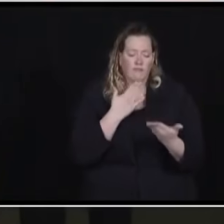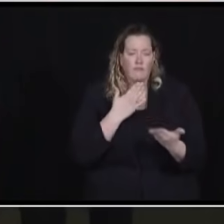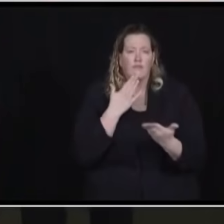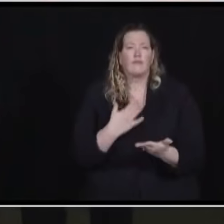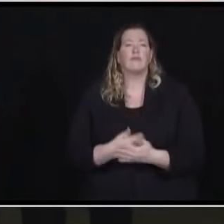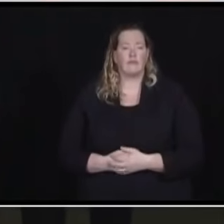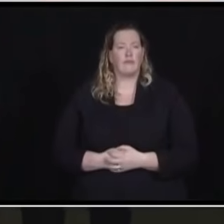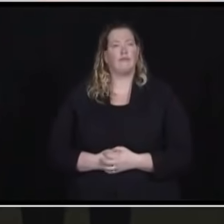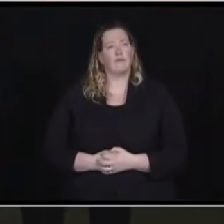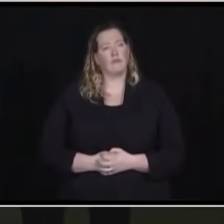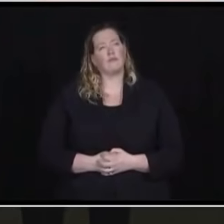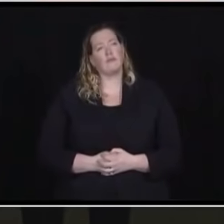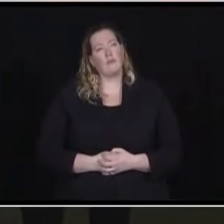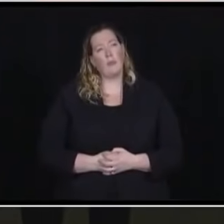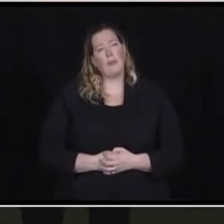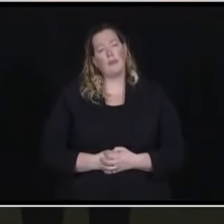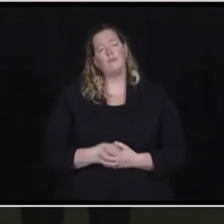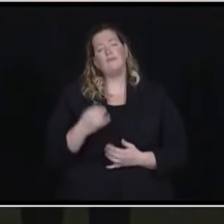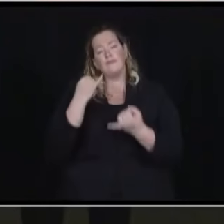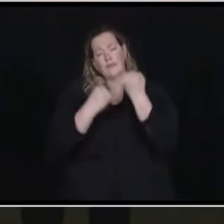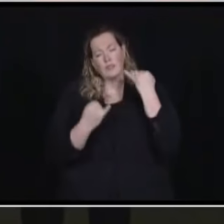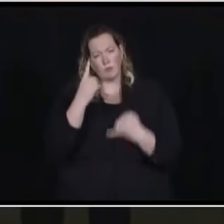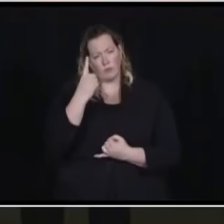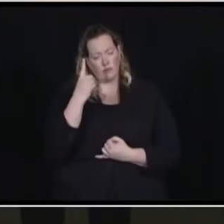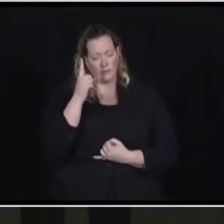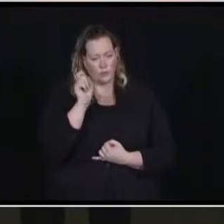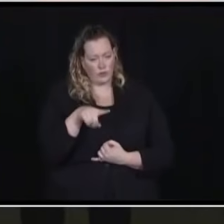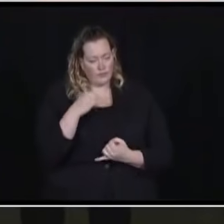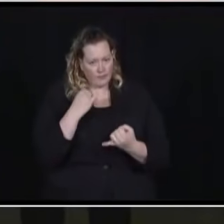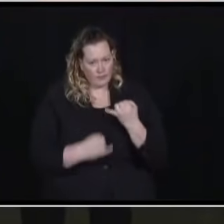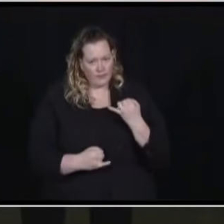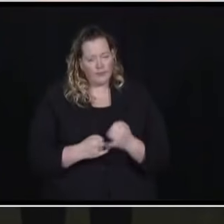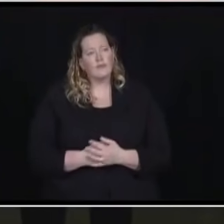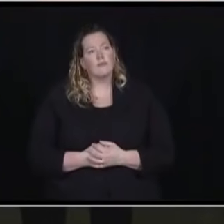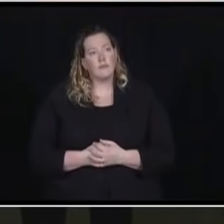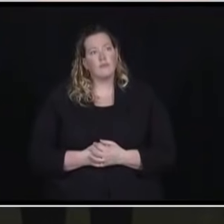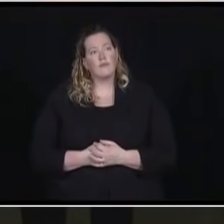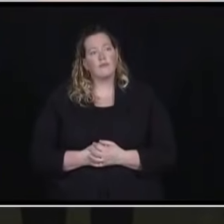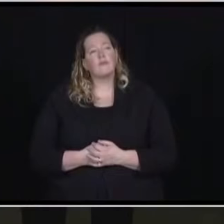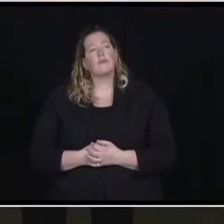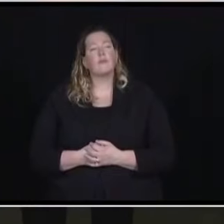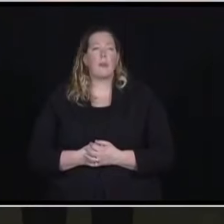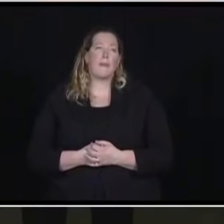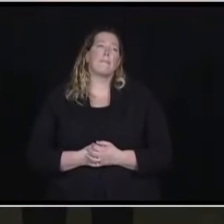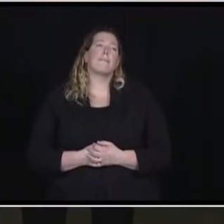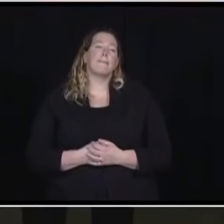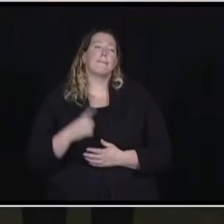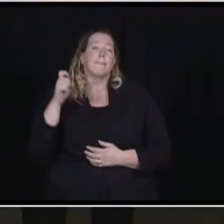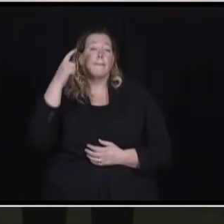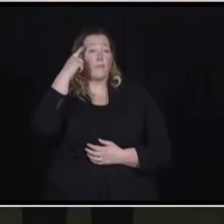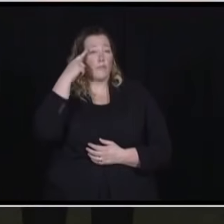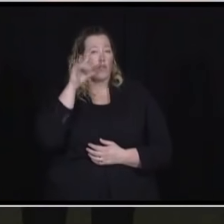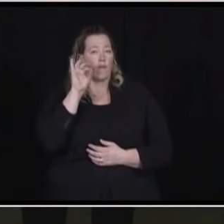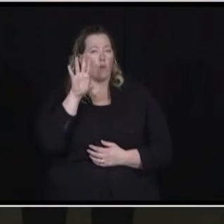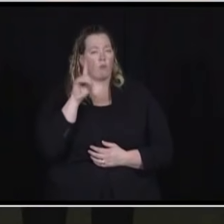again, I want to say thank you, I'm proud to be Canadian, every time I'm around you, and every time I've seen what incredible